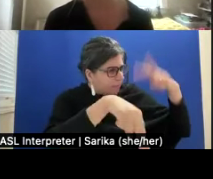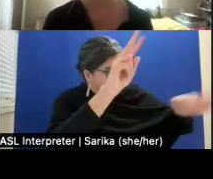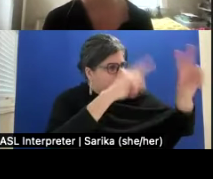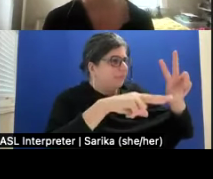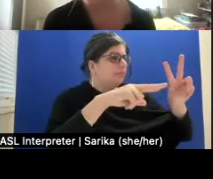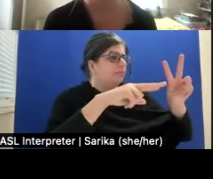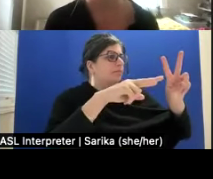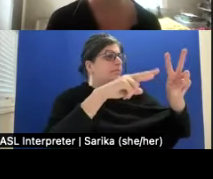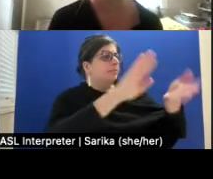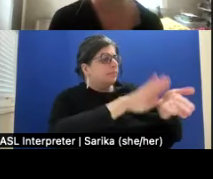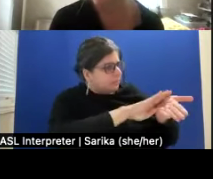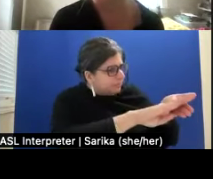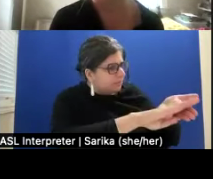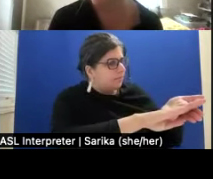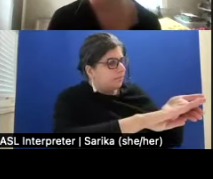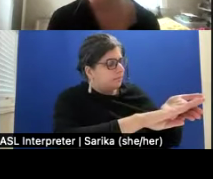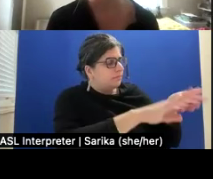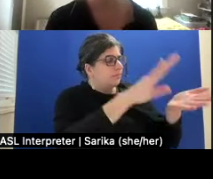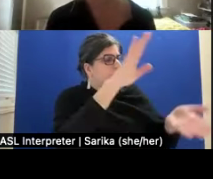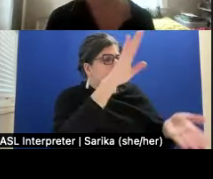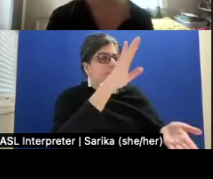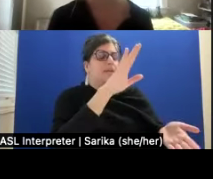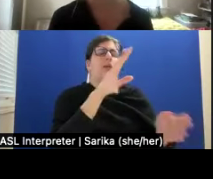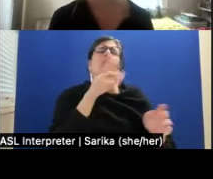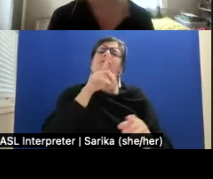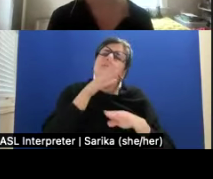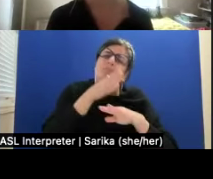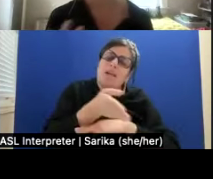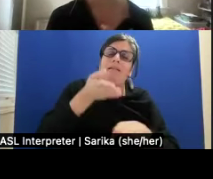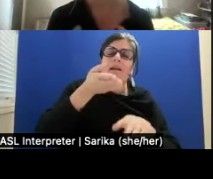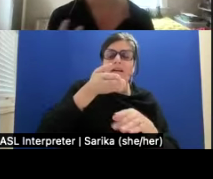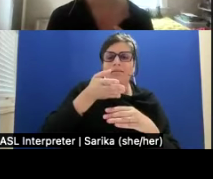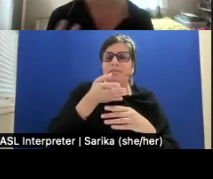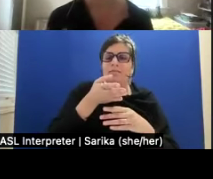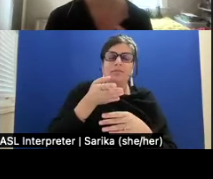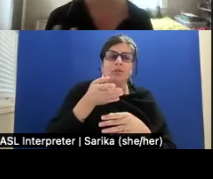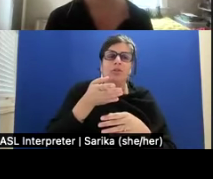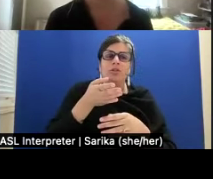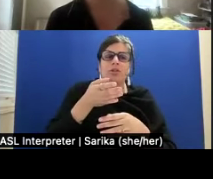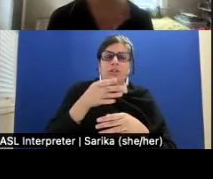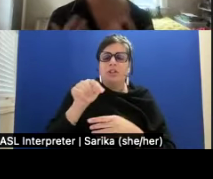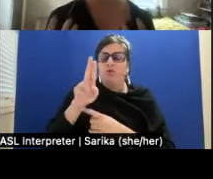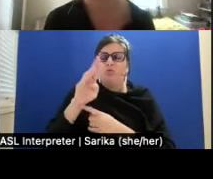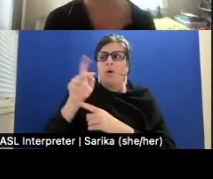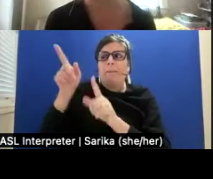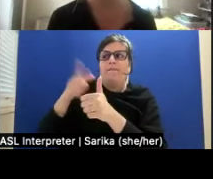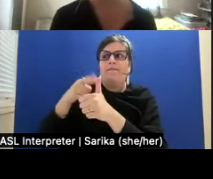directly after, Trump's first campaign. And these were some of the things that I was thinking about. I was thinking about reckoning.